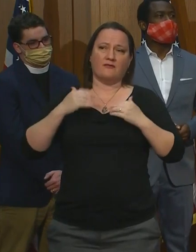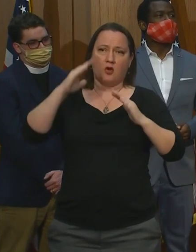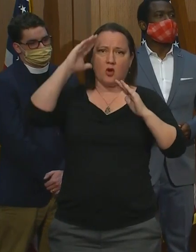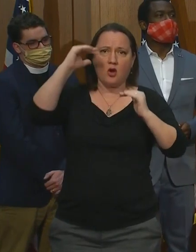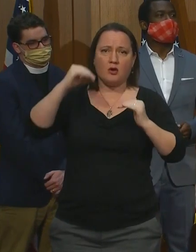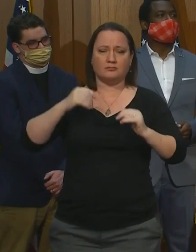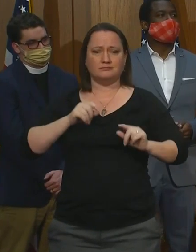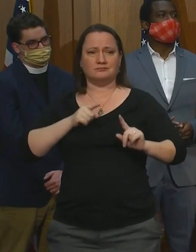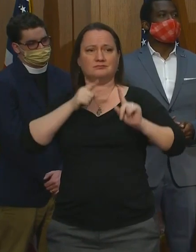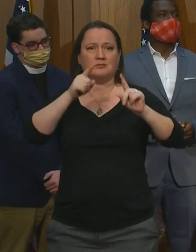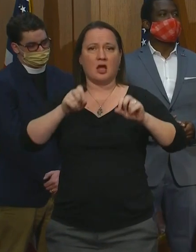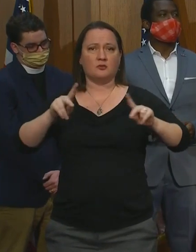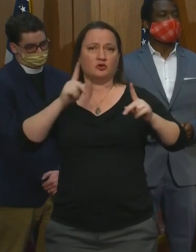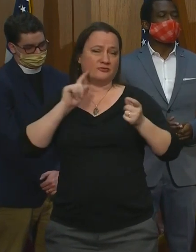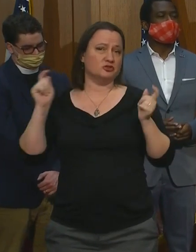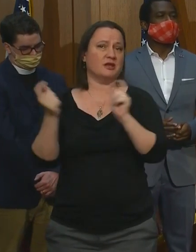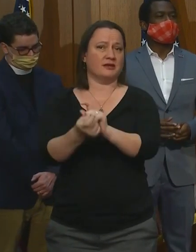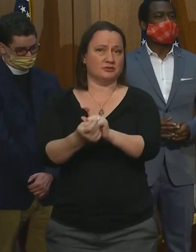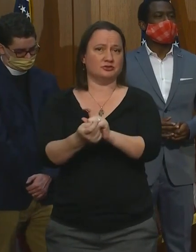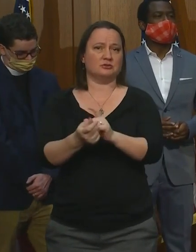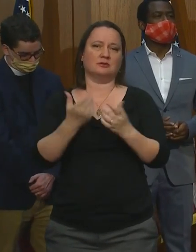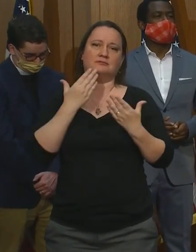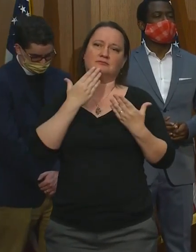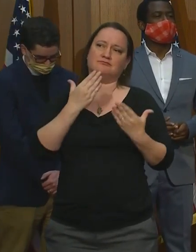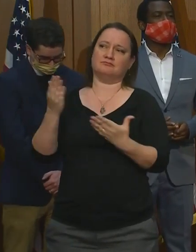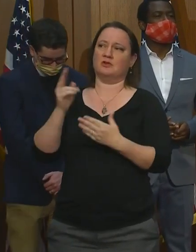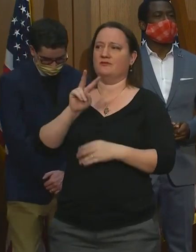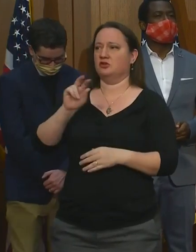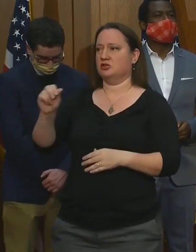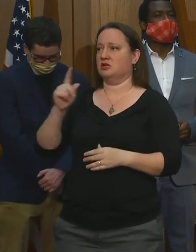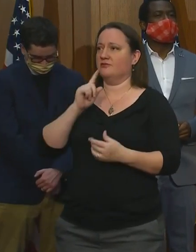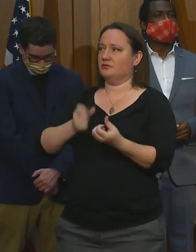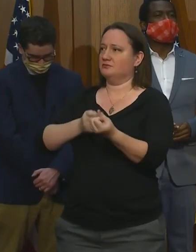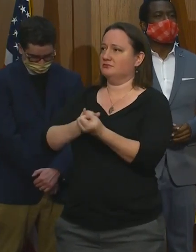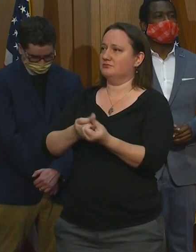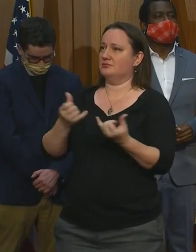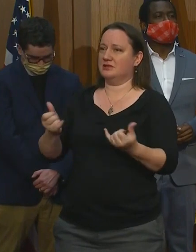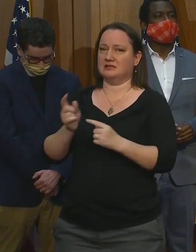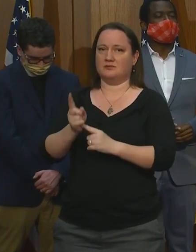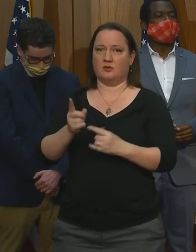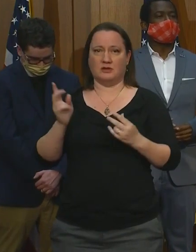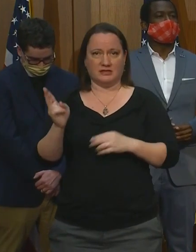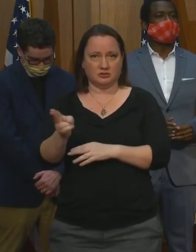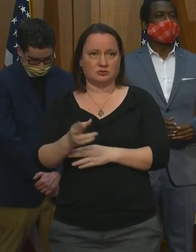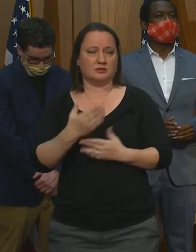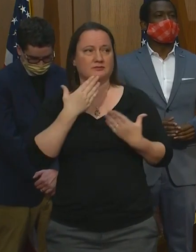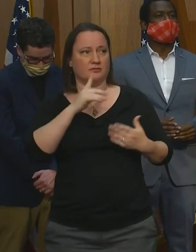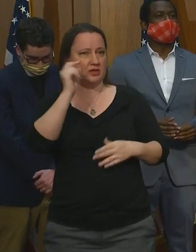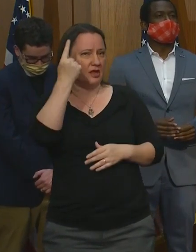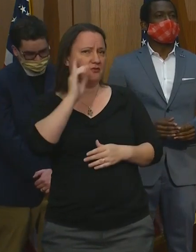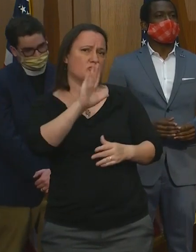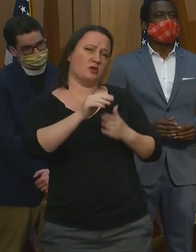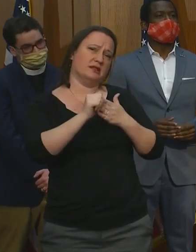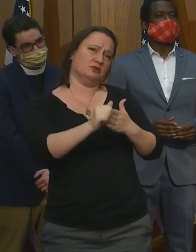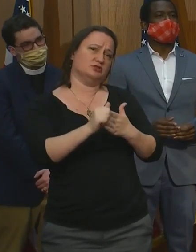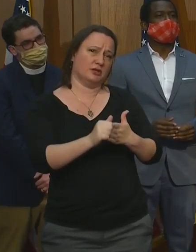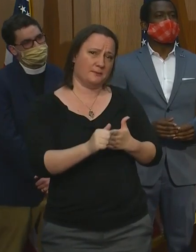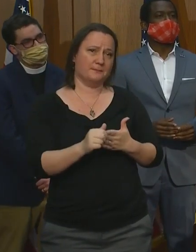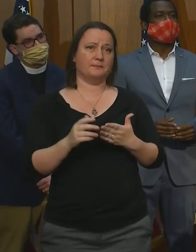MATTER AND WHAT HAVE HOPE IT WILL HAVE OPPORTUNITY FOR CHAIN SO THANK YOU VIRGINIA FOR STANDING UP- AT THIS MOMENT